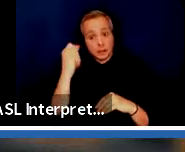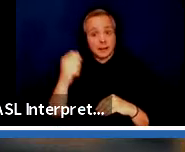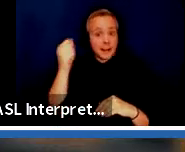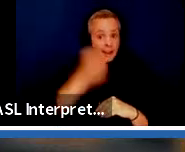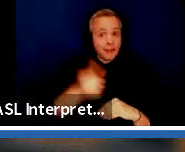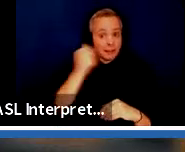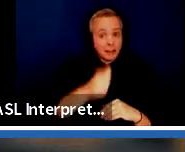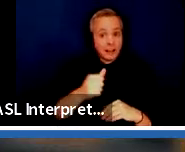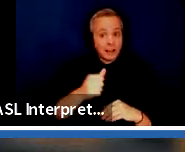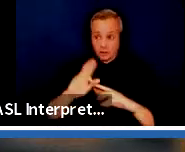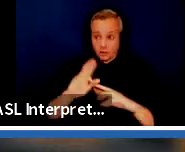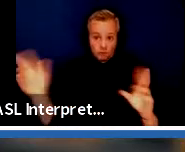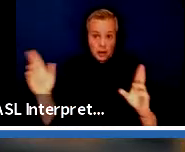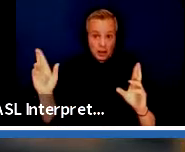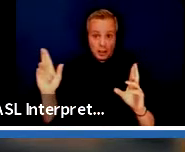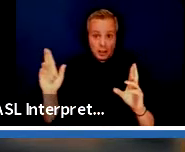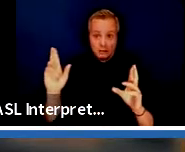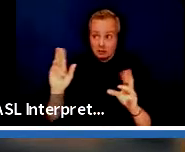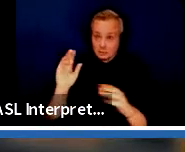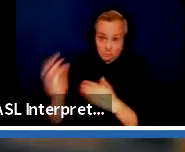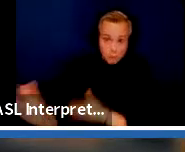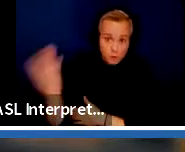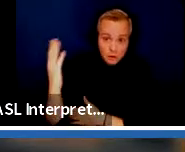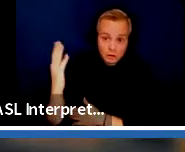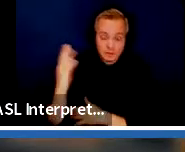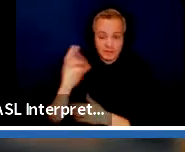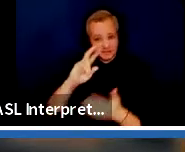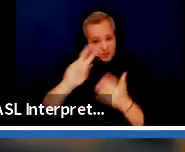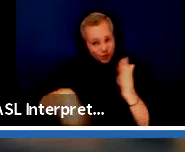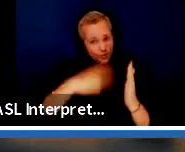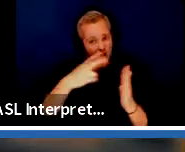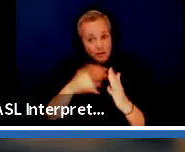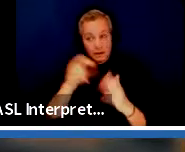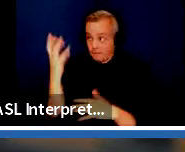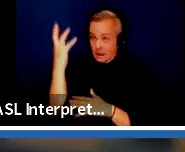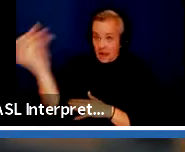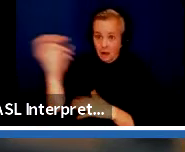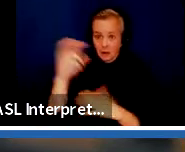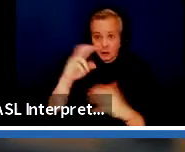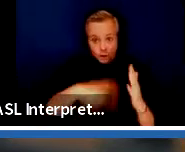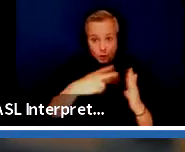READY IN THE MORNING, IF I'M GOING OUT, TO SHOWER, YOU KNOW,